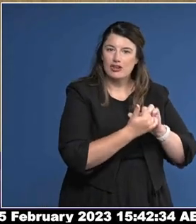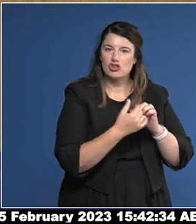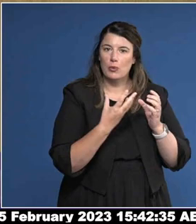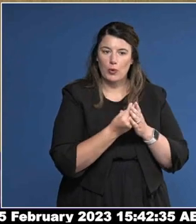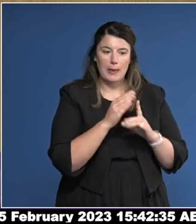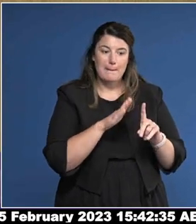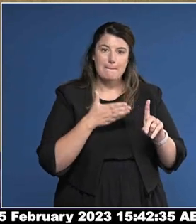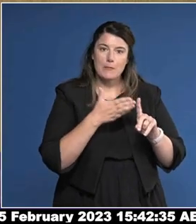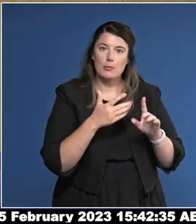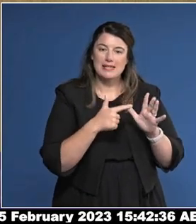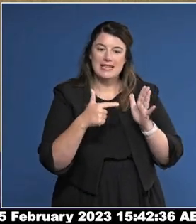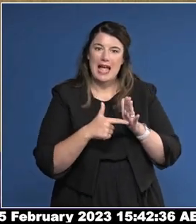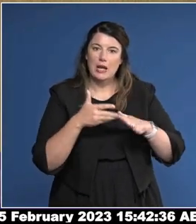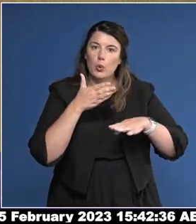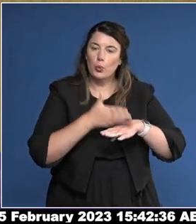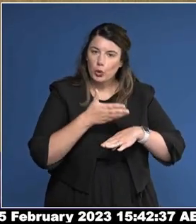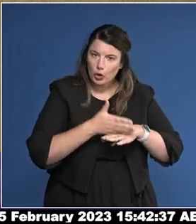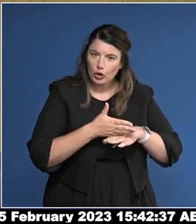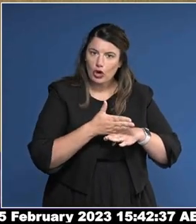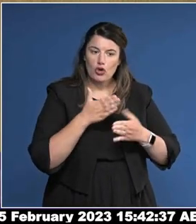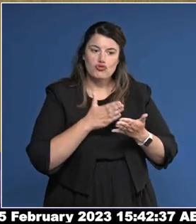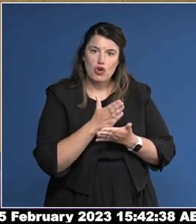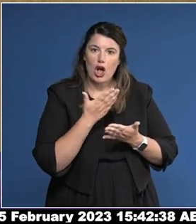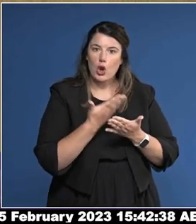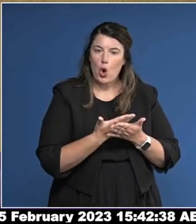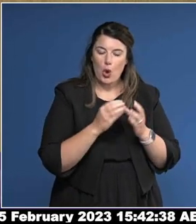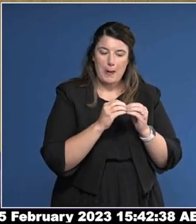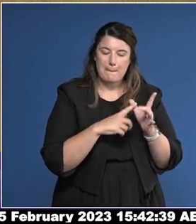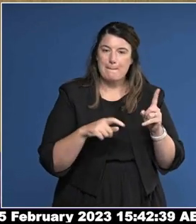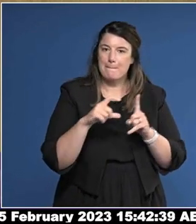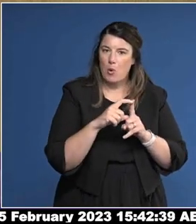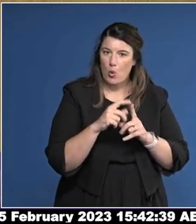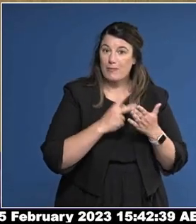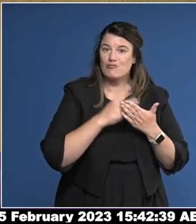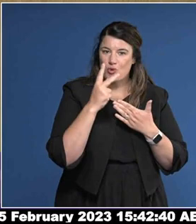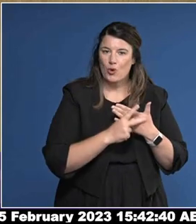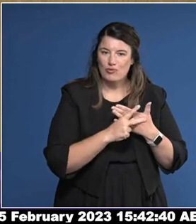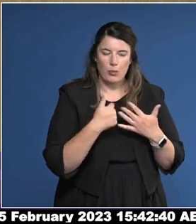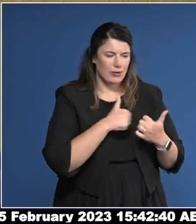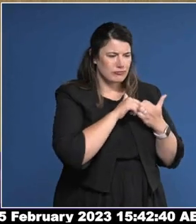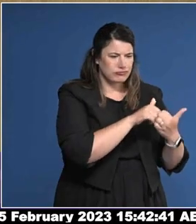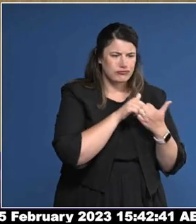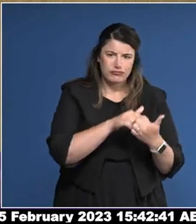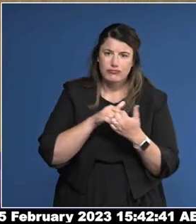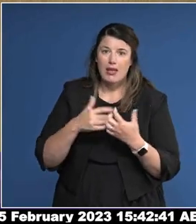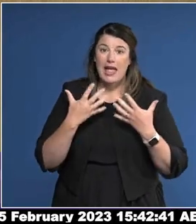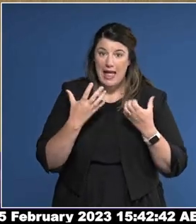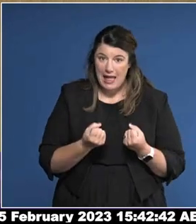on Board program, that embeds a zero tolerance approach and those - that time of